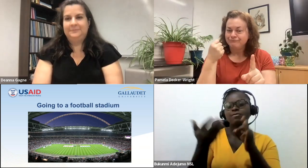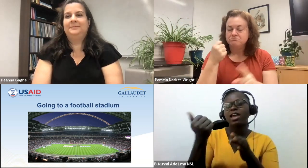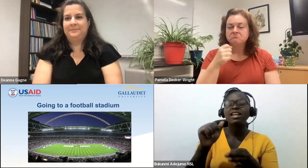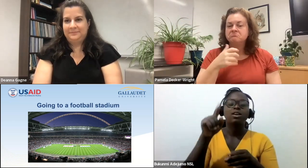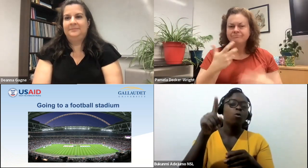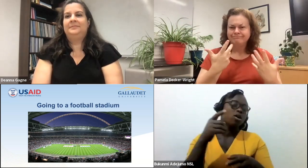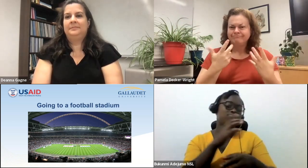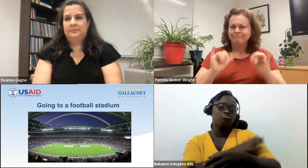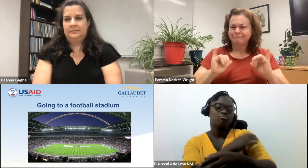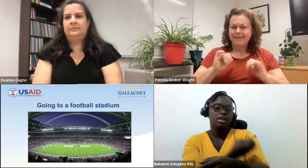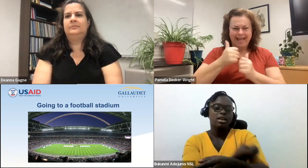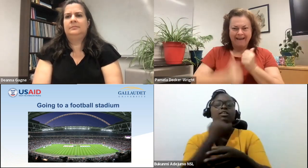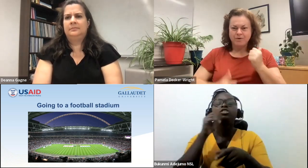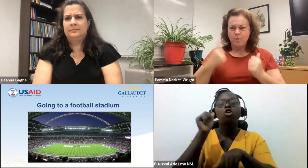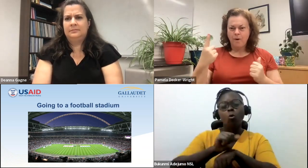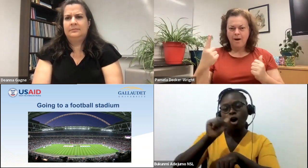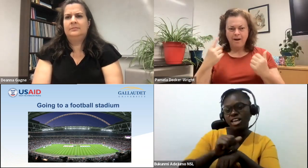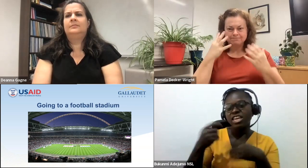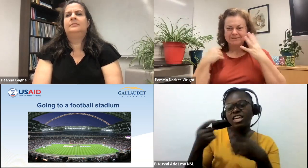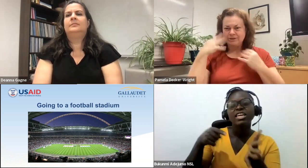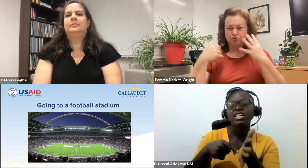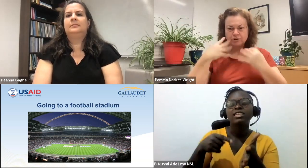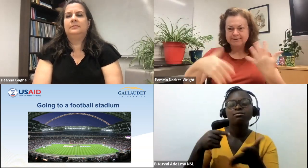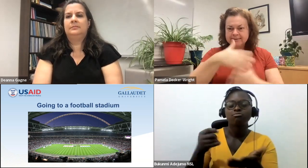It's going to impact the entire game. If a muscle is not working.